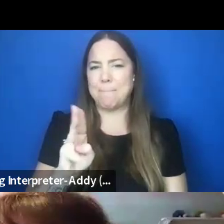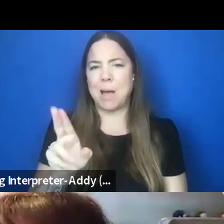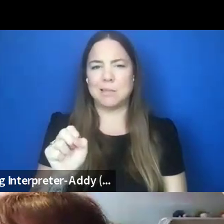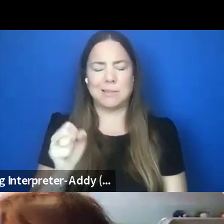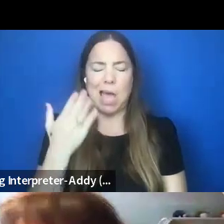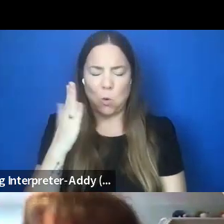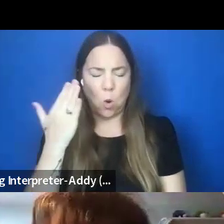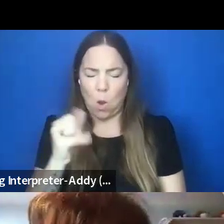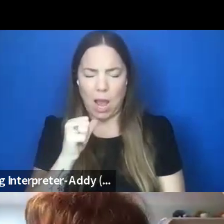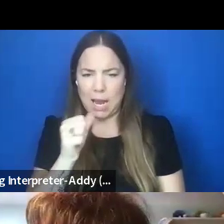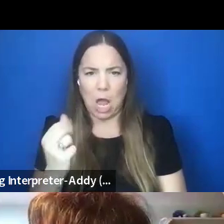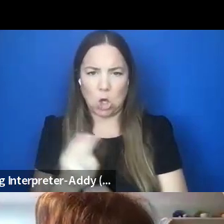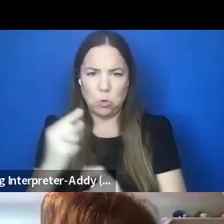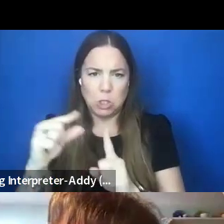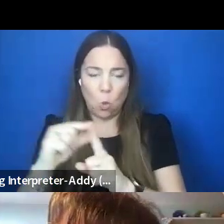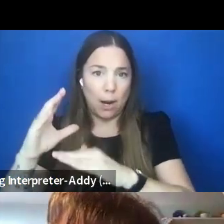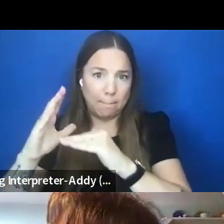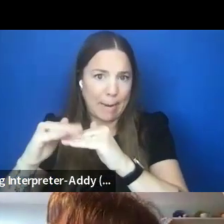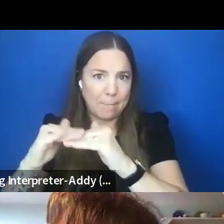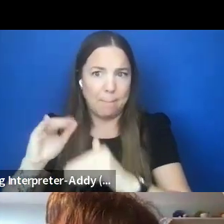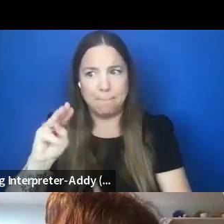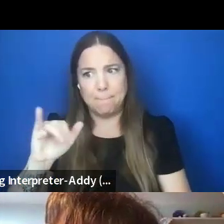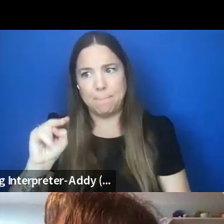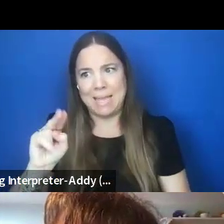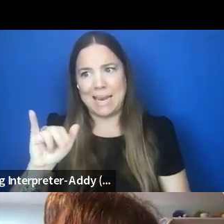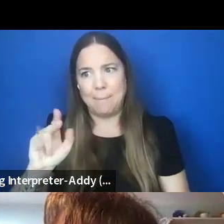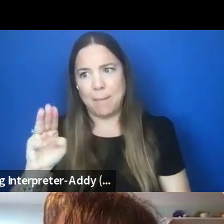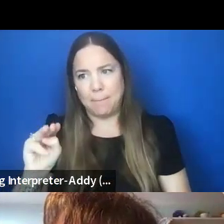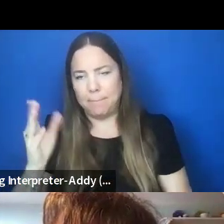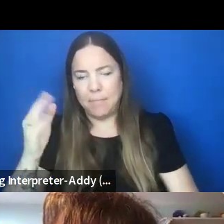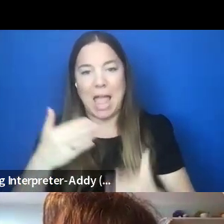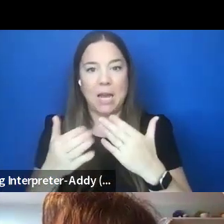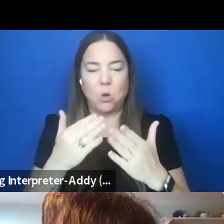Brooke Wilson: de minimis. Brooke Wilson: I don't know. Anyway, indirect cost rates.